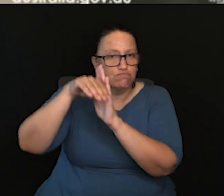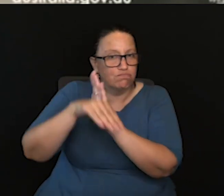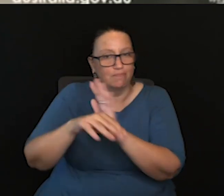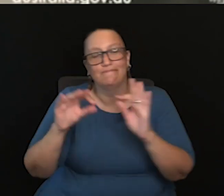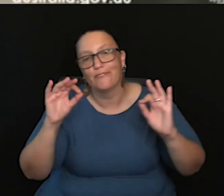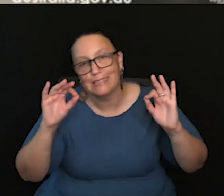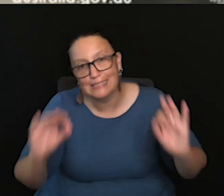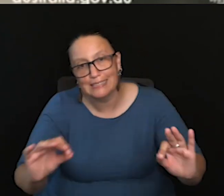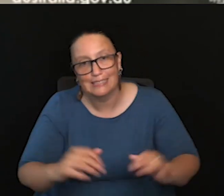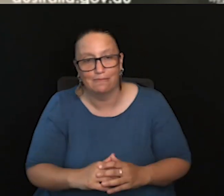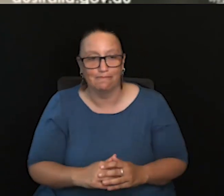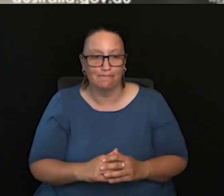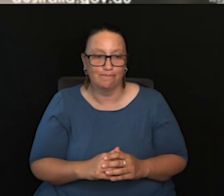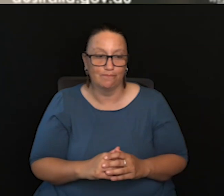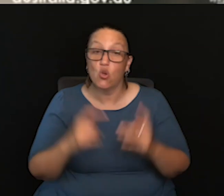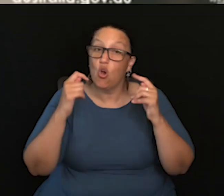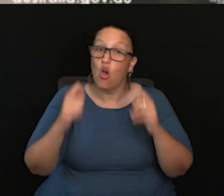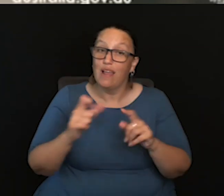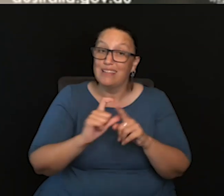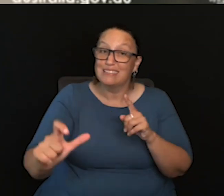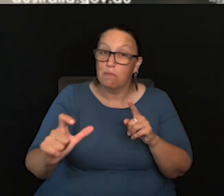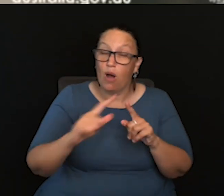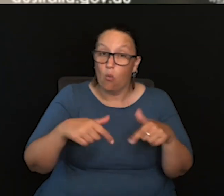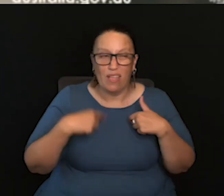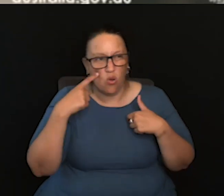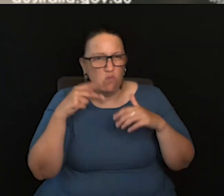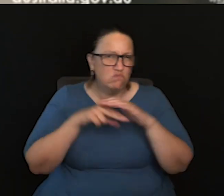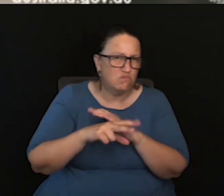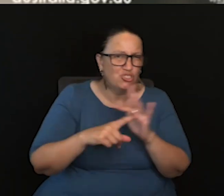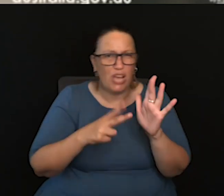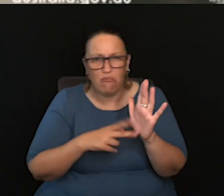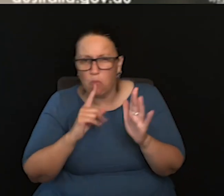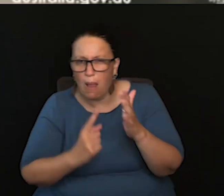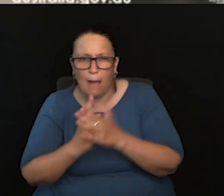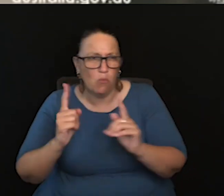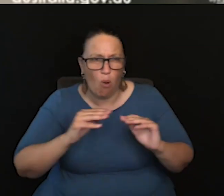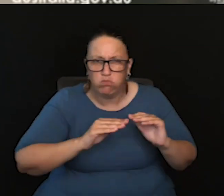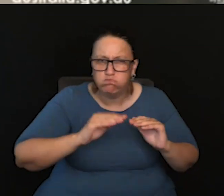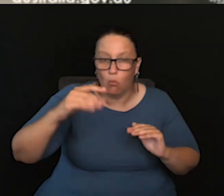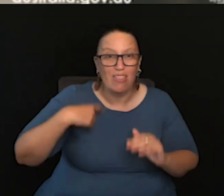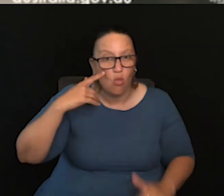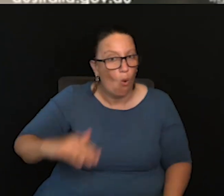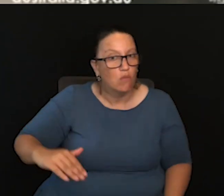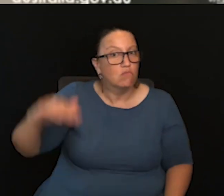that we saw back in early December and mid-December, and that's been shown both through the states